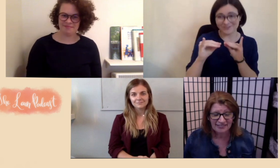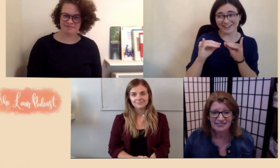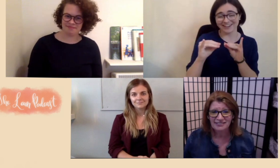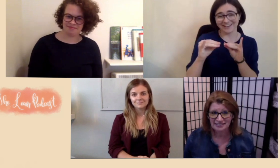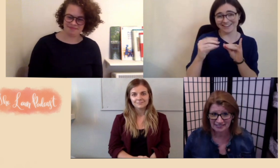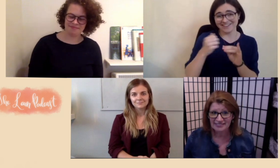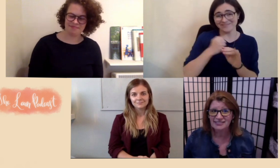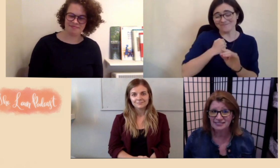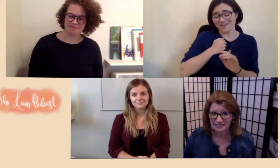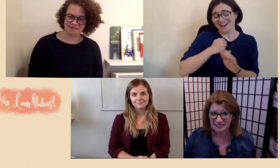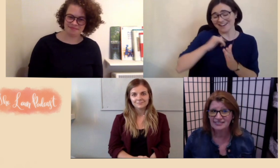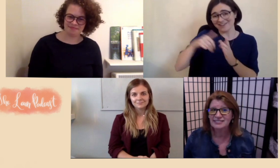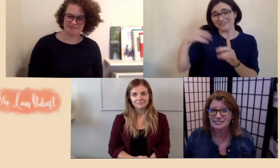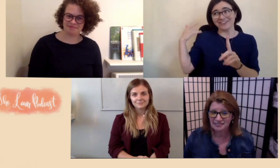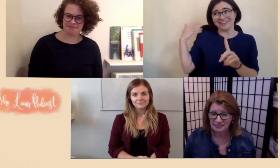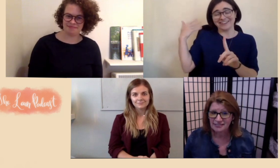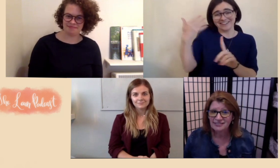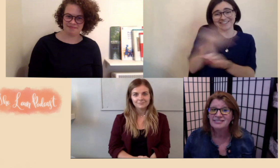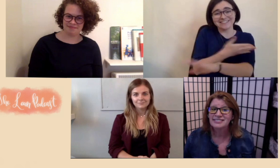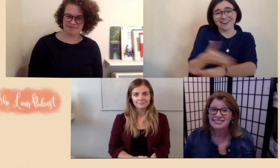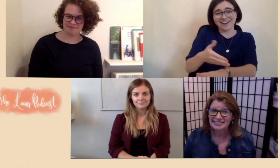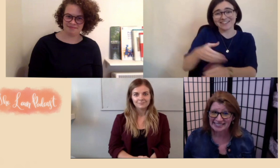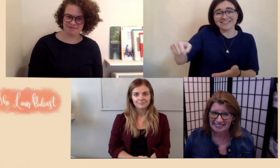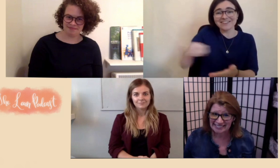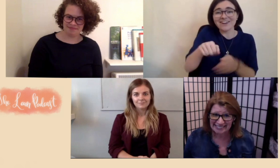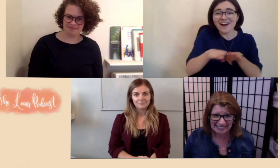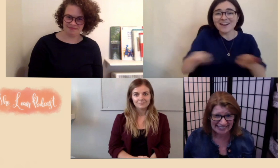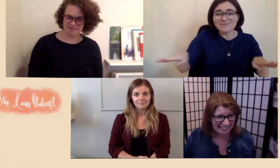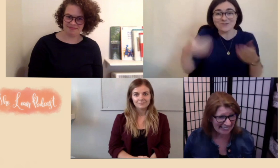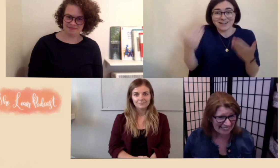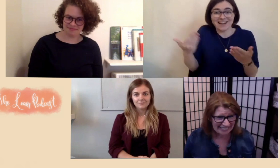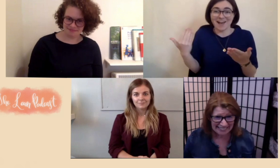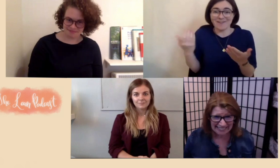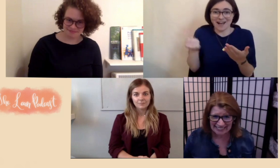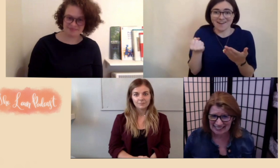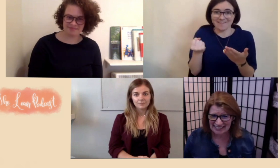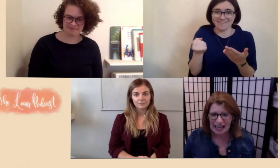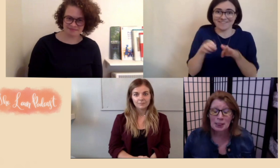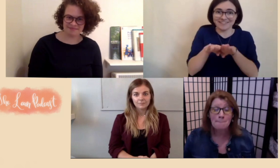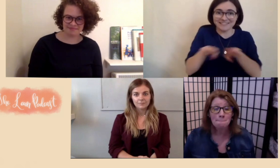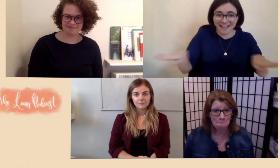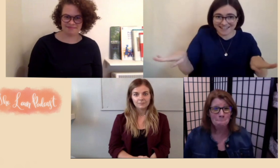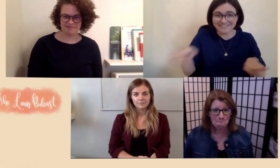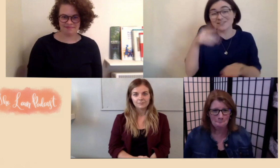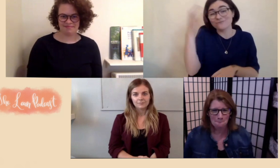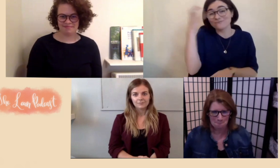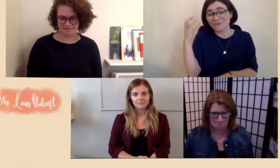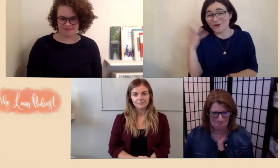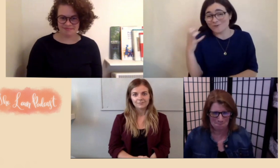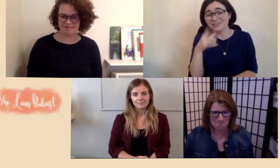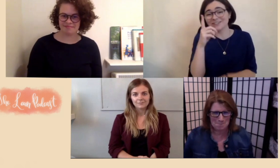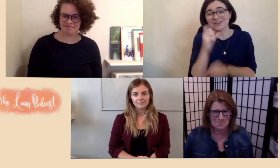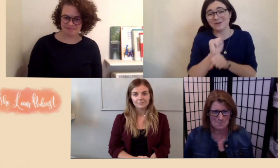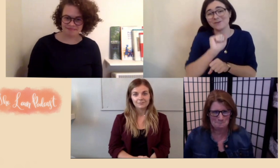Romy's library that she sets her laptop up on. But Robyn, we really want to know,